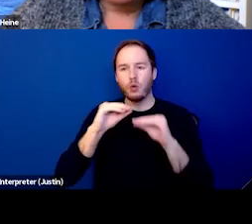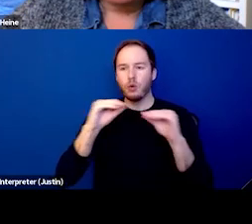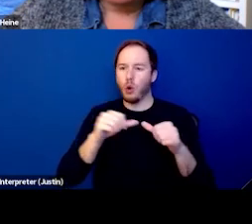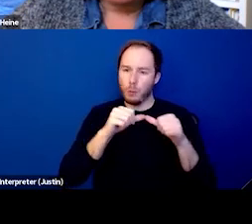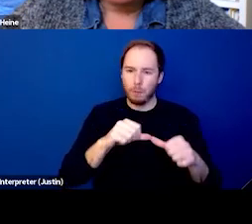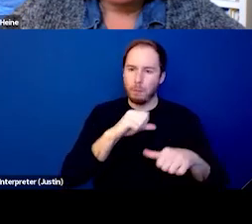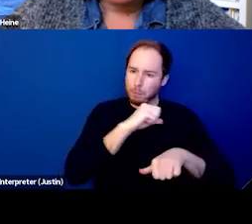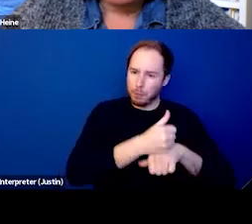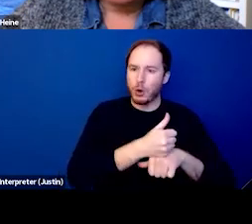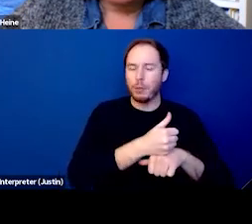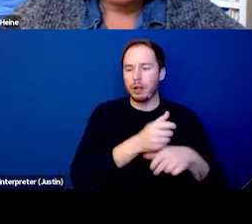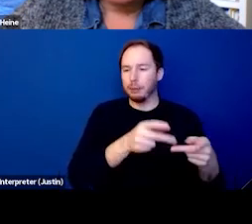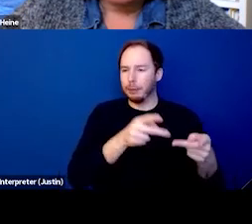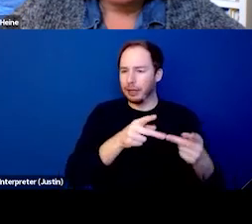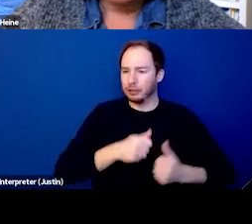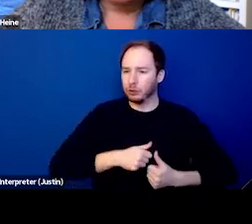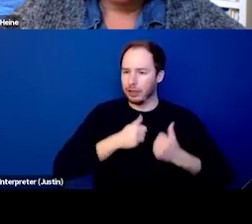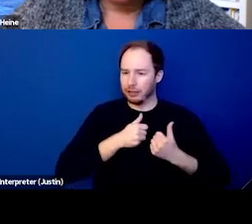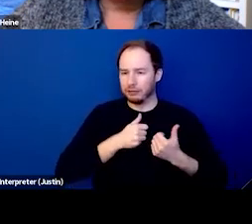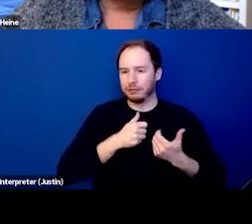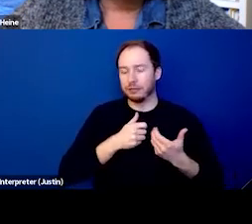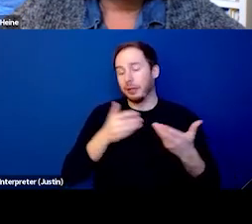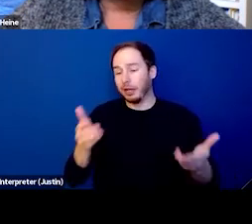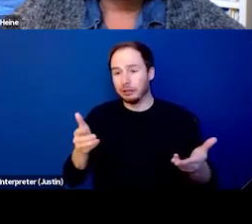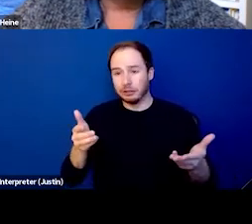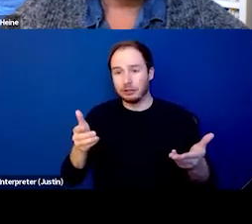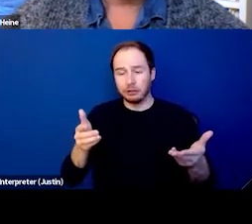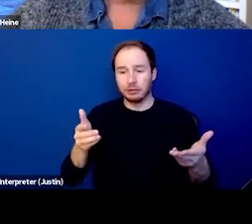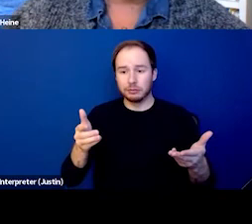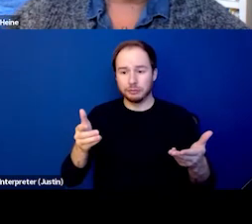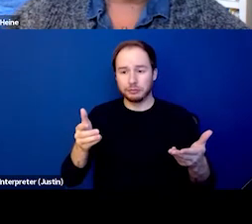because the universal response is like